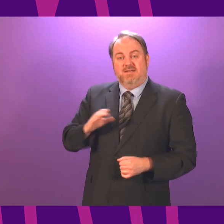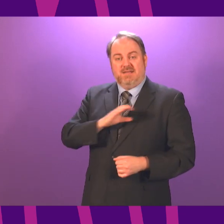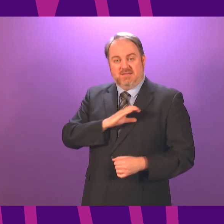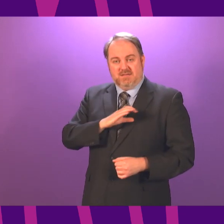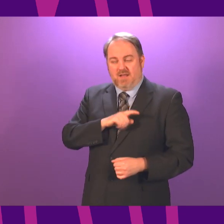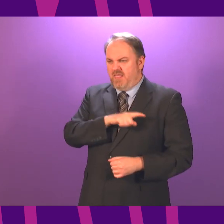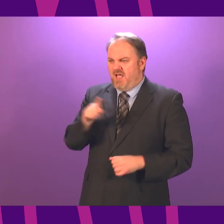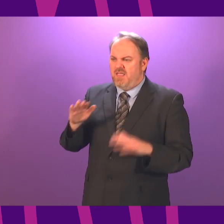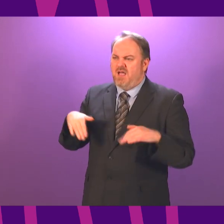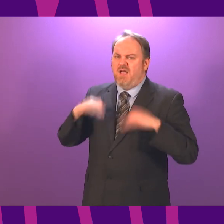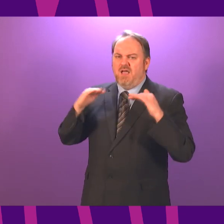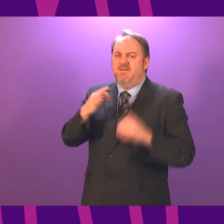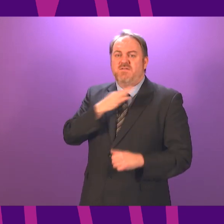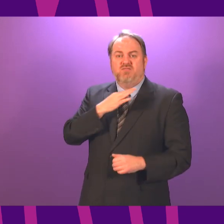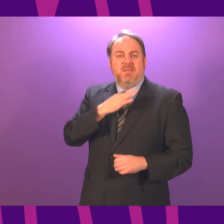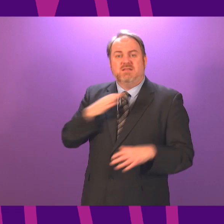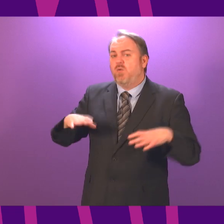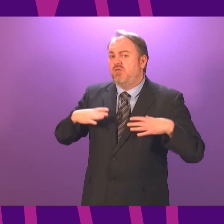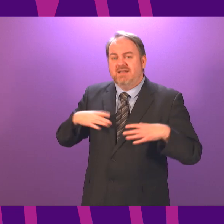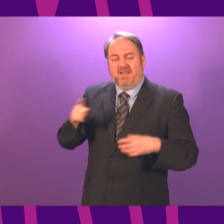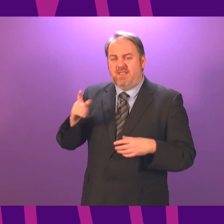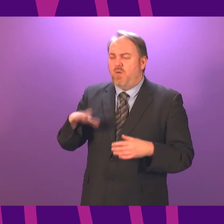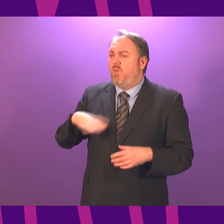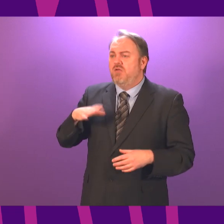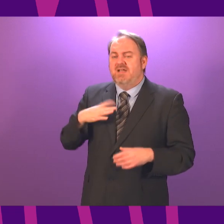vulnerable group. They already have priority in that they are